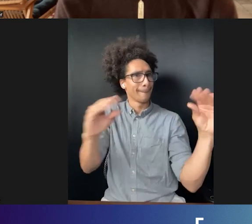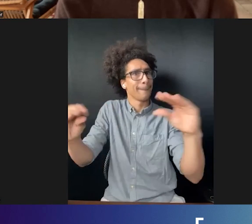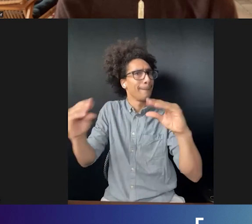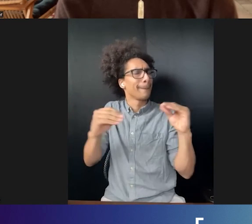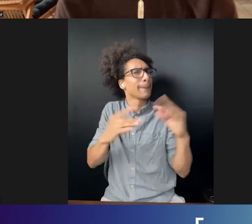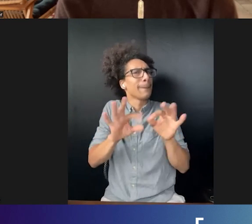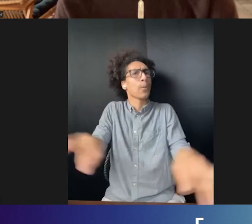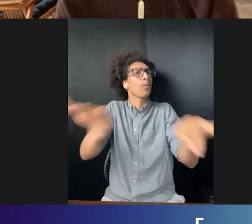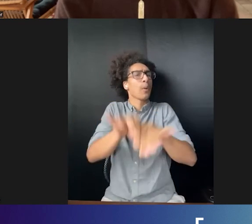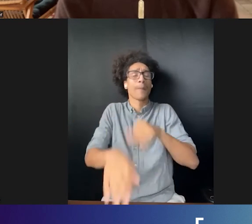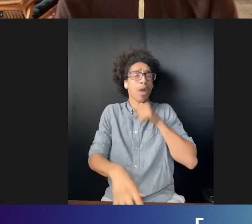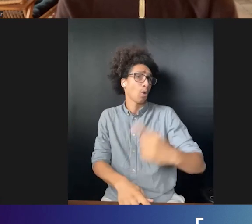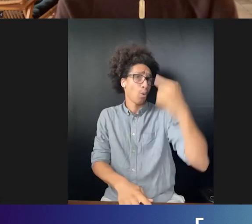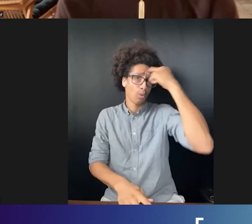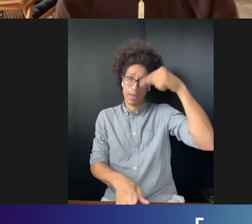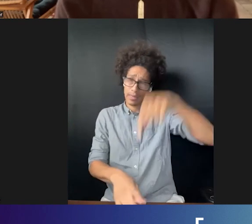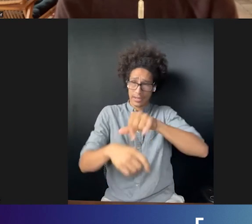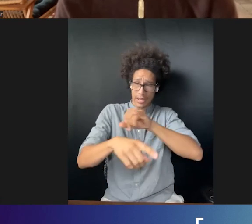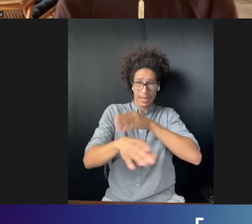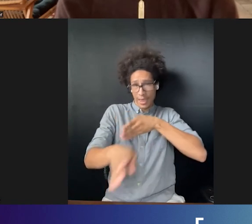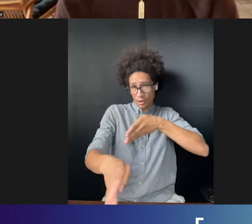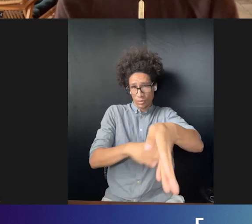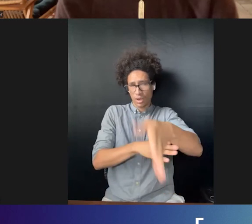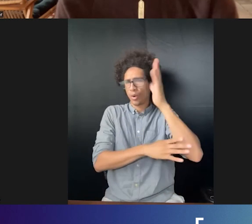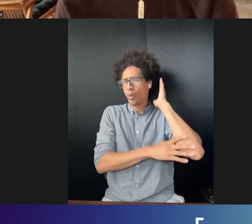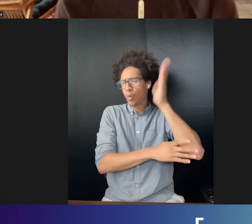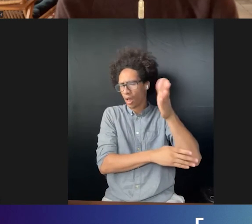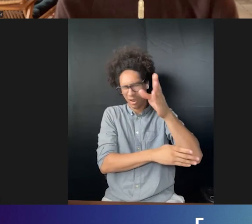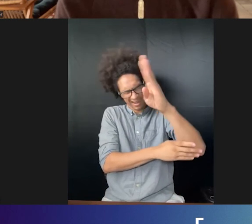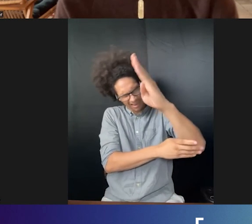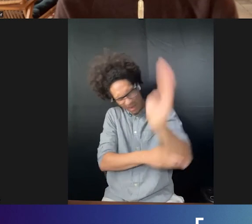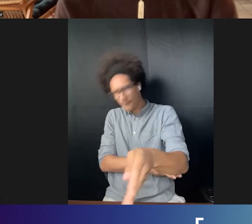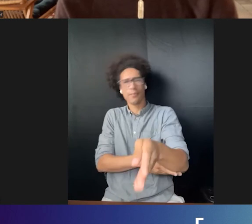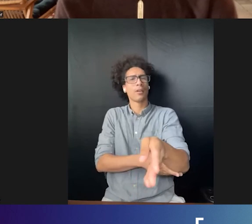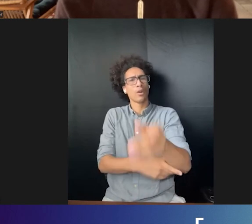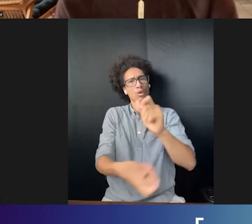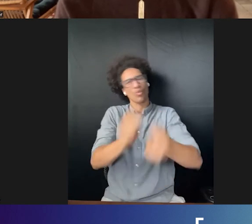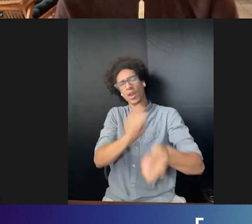will ever correct itself, ever, unless you make noise, push back. And really